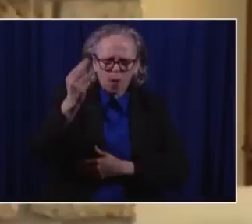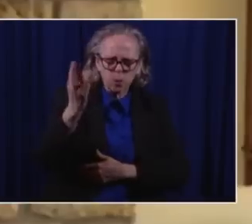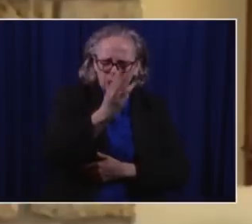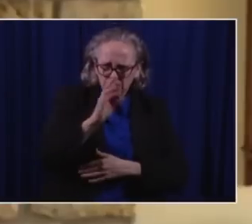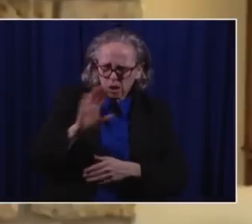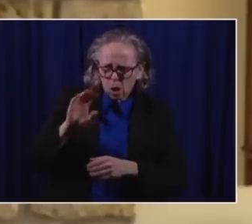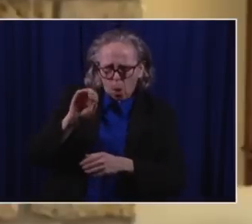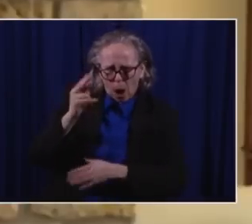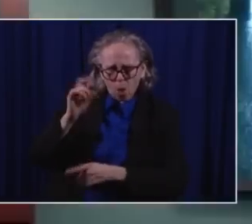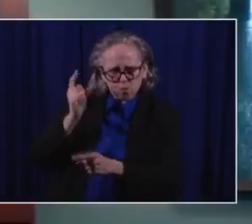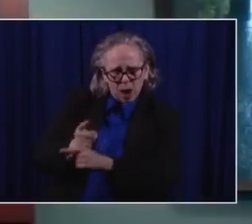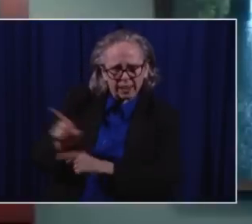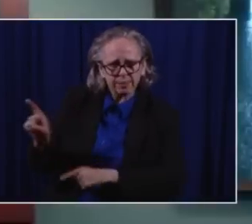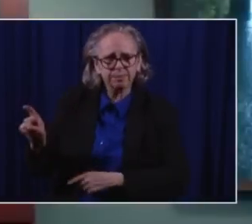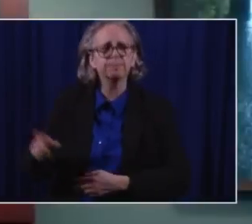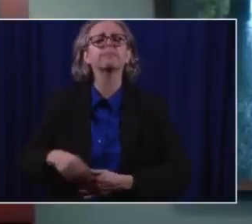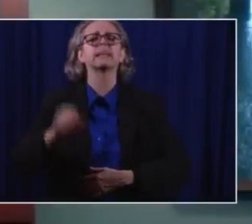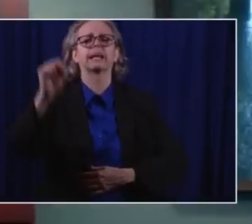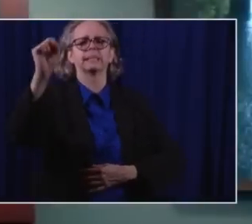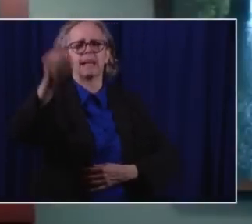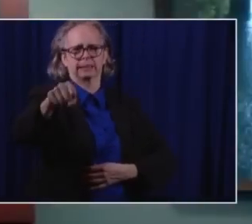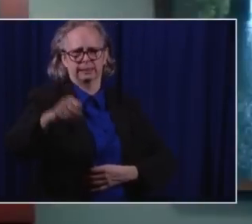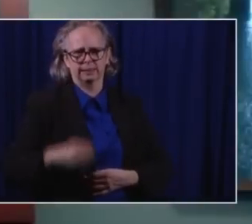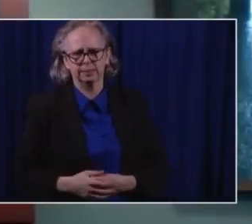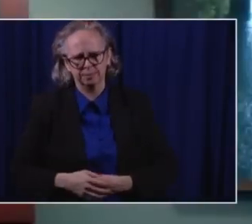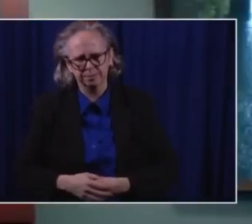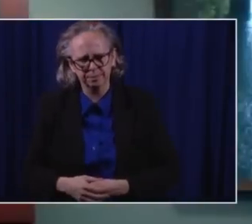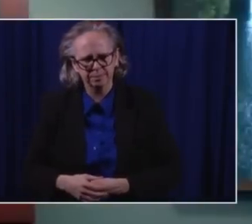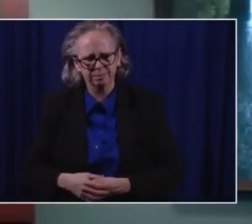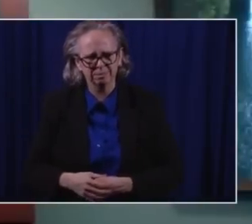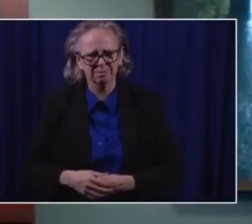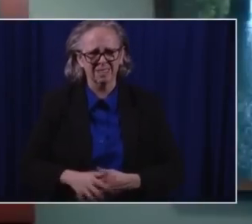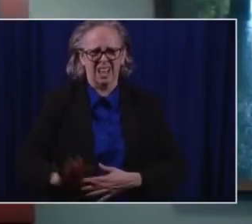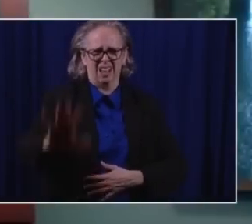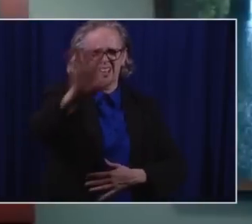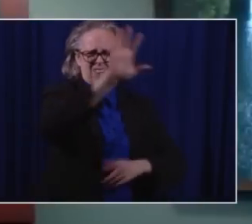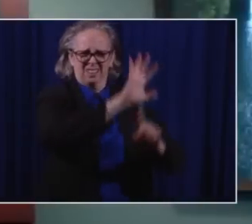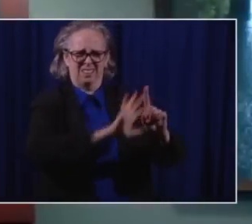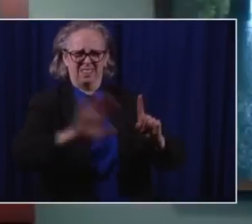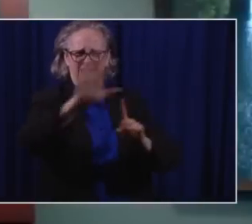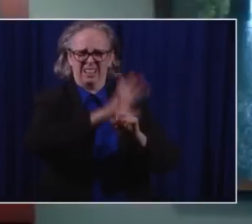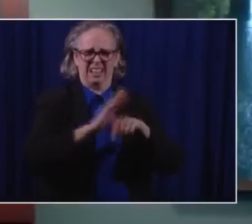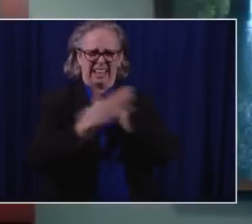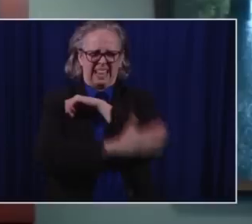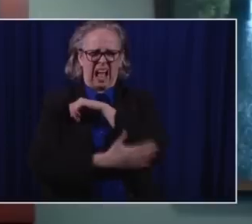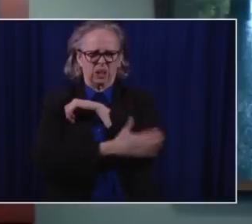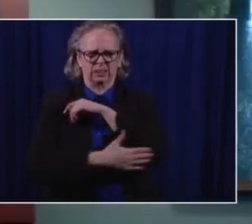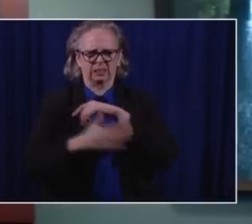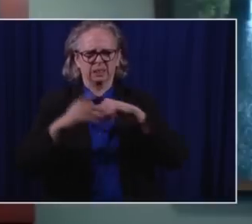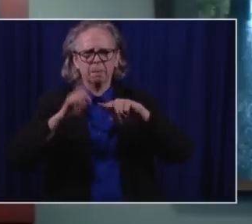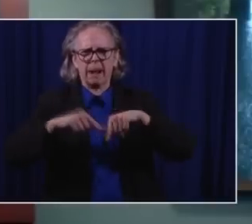Lima and what you're seeing because you know really you Ohio certainly so tell us what you're seeing.